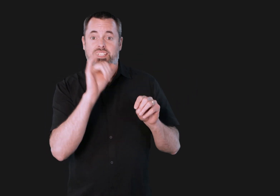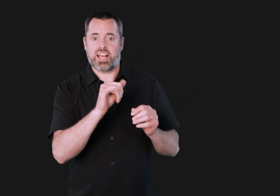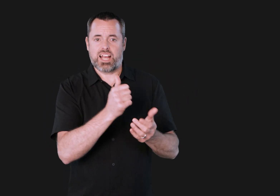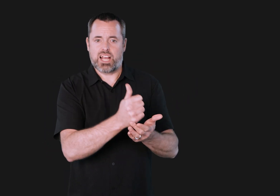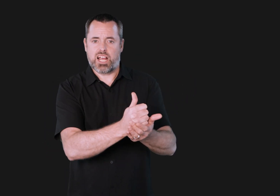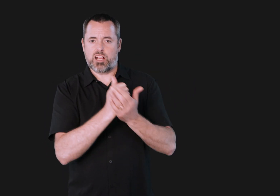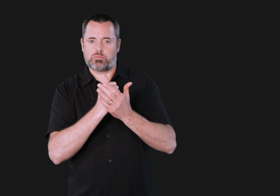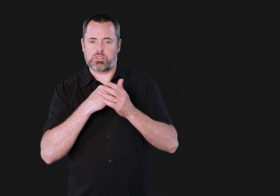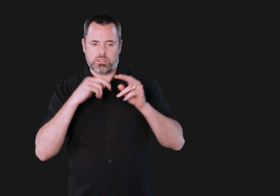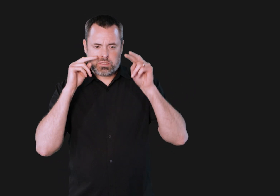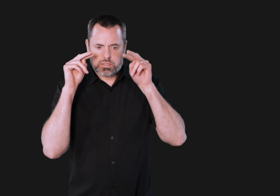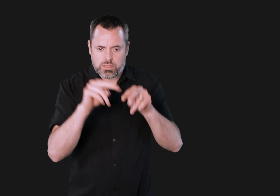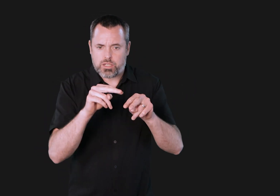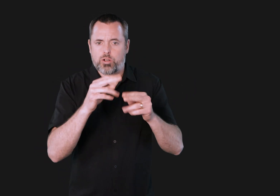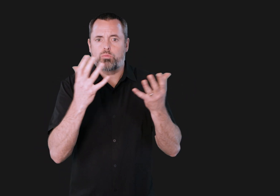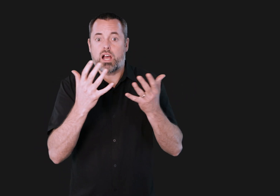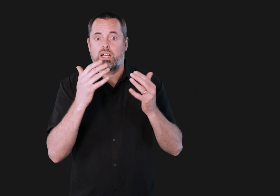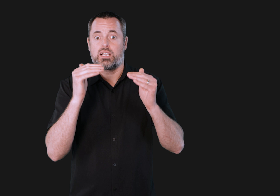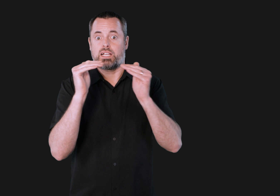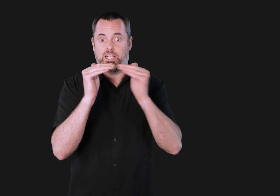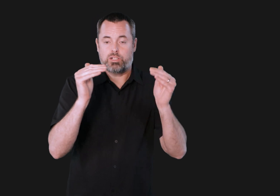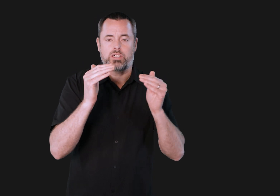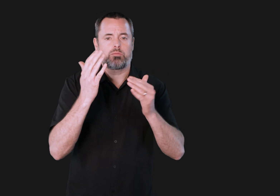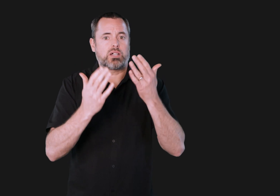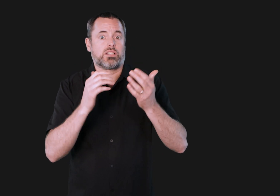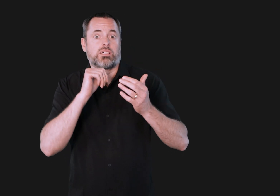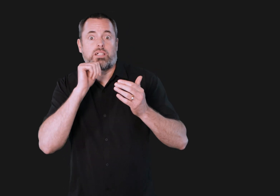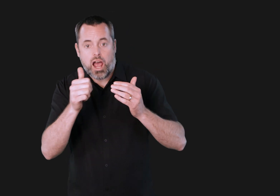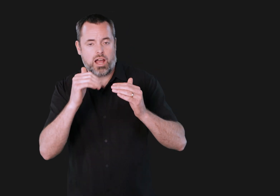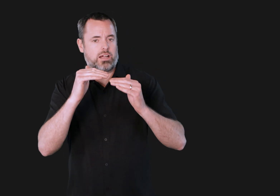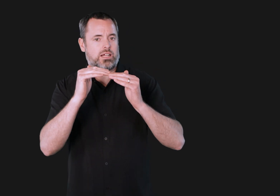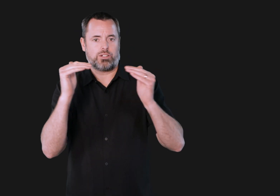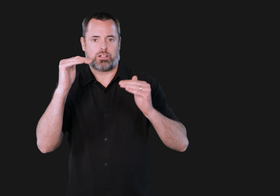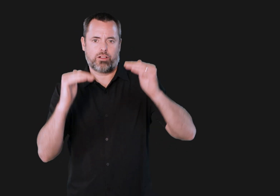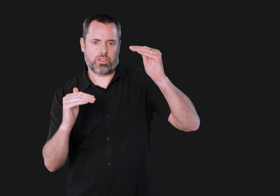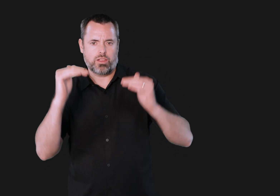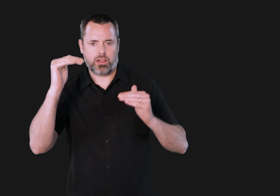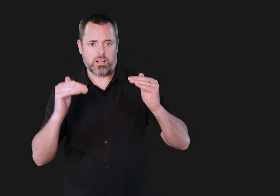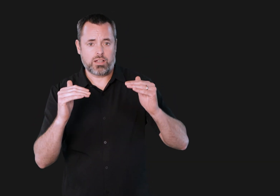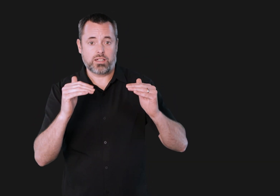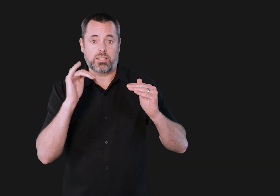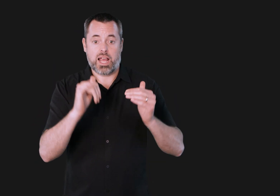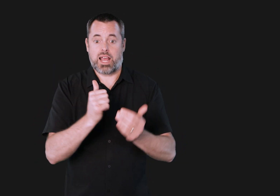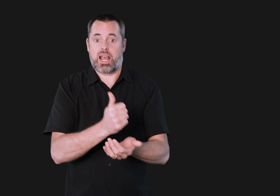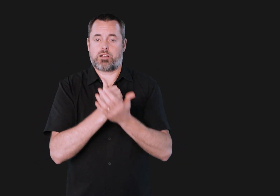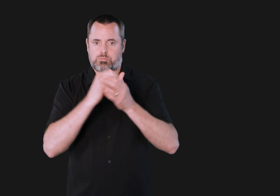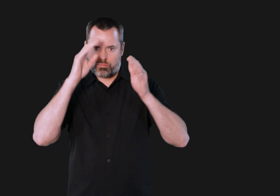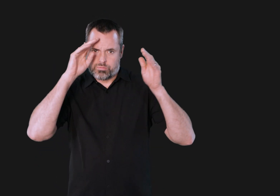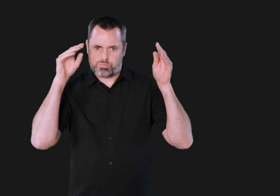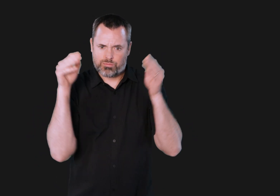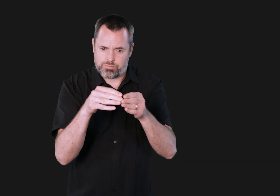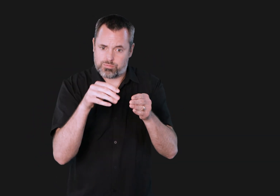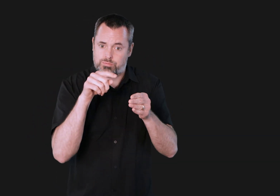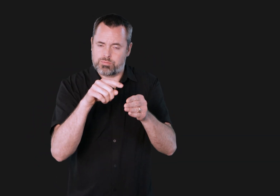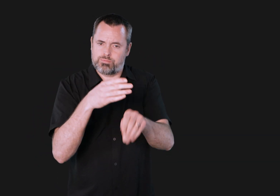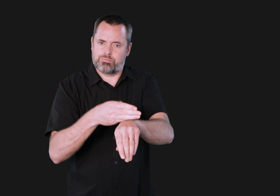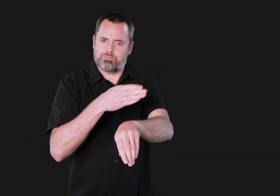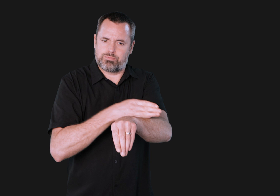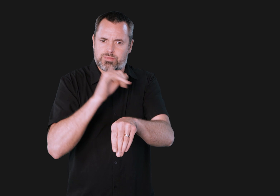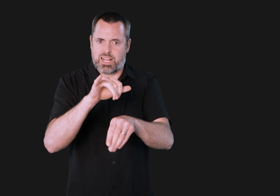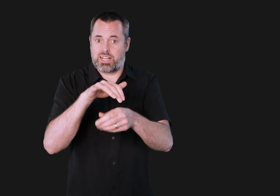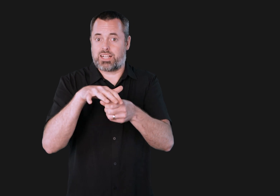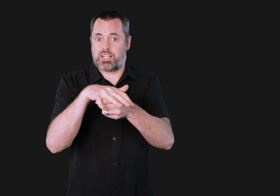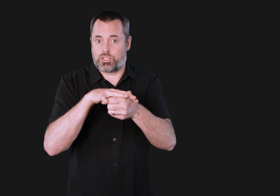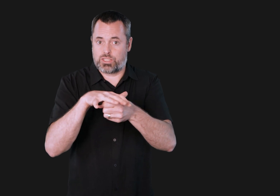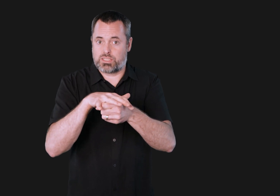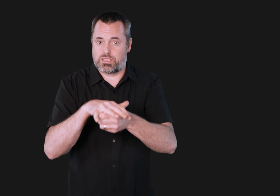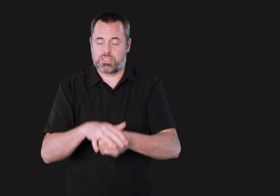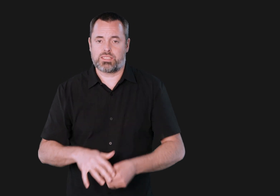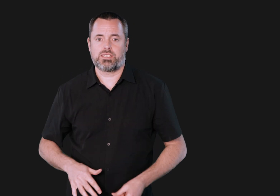This will help show where things are not equal. It will help to improve these areas.